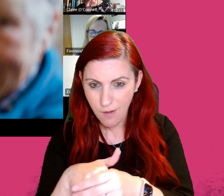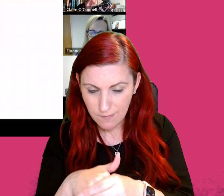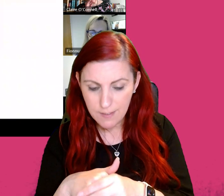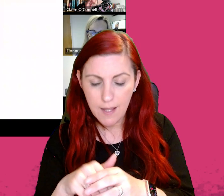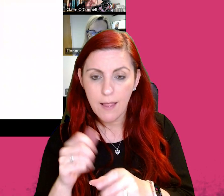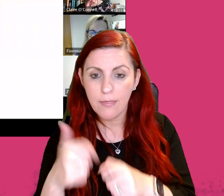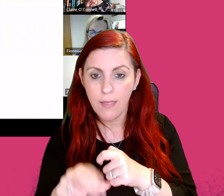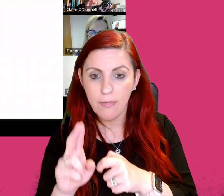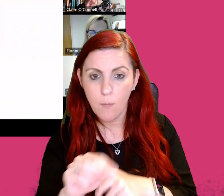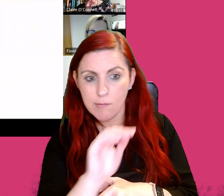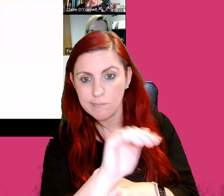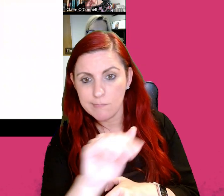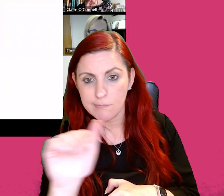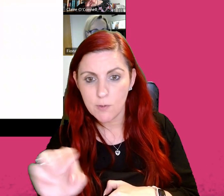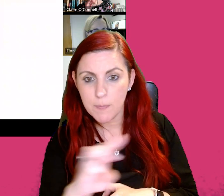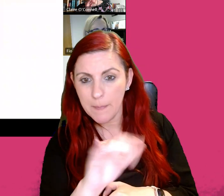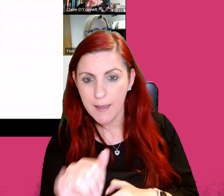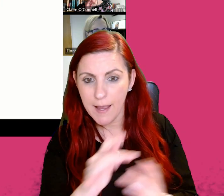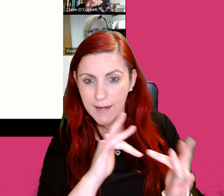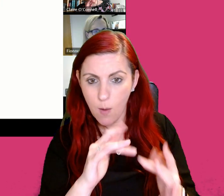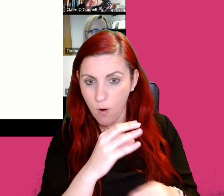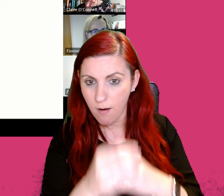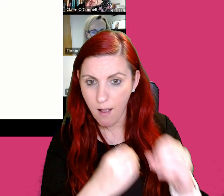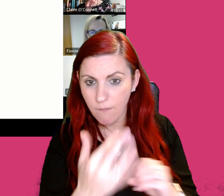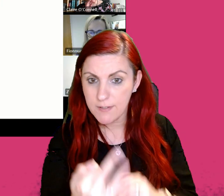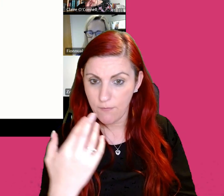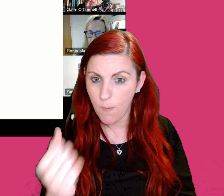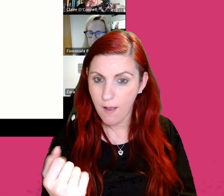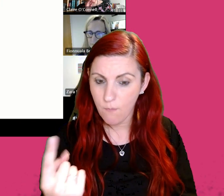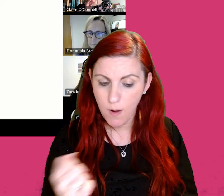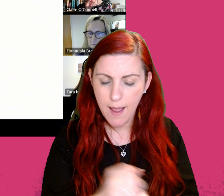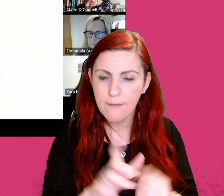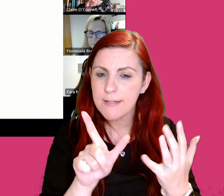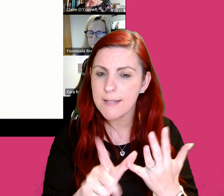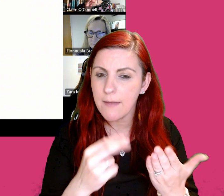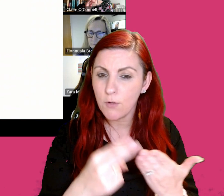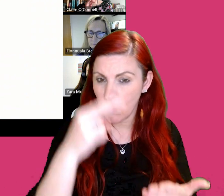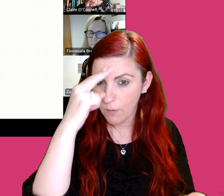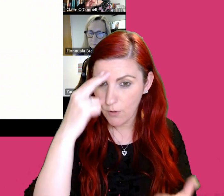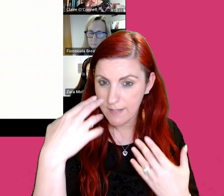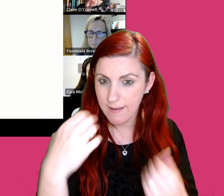your PPI Network office if you have one so there's seven universities that have um offices I'll talk